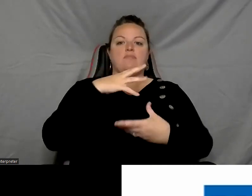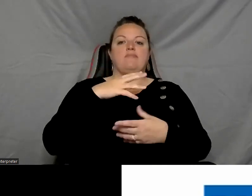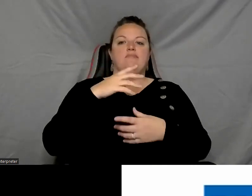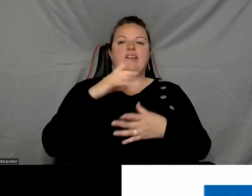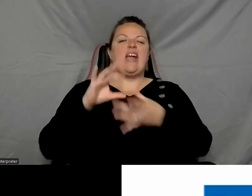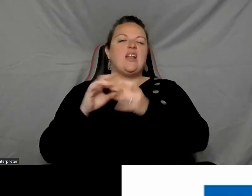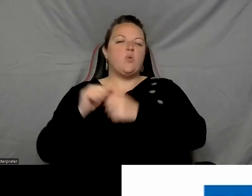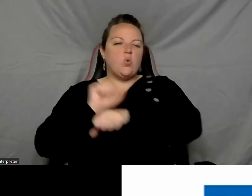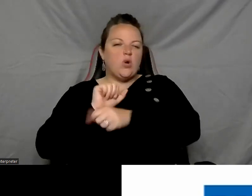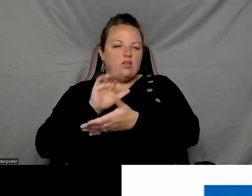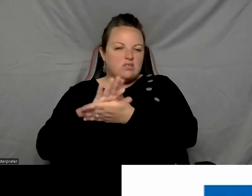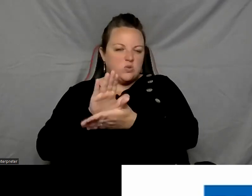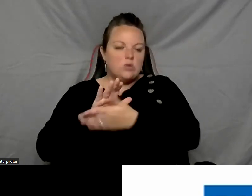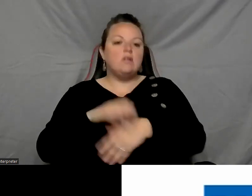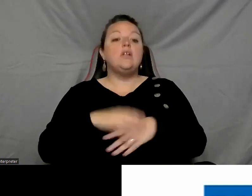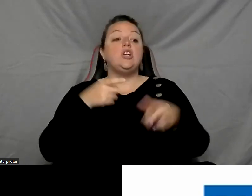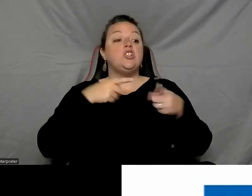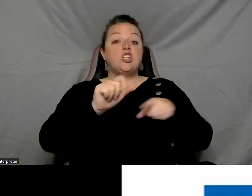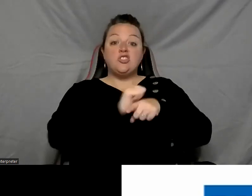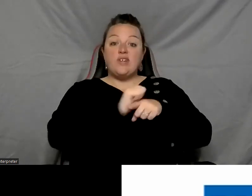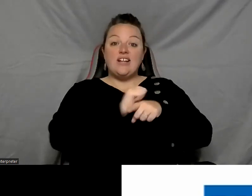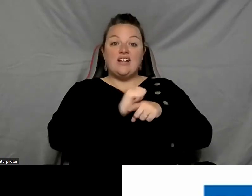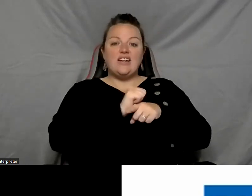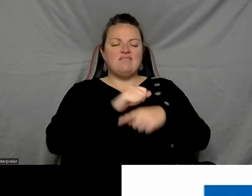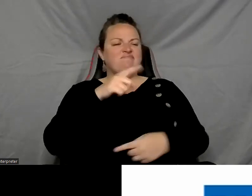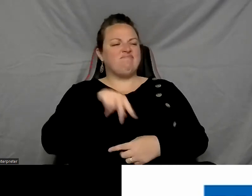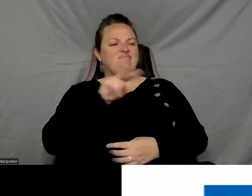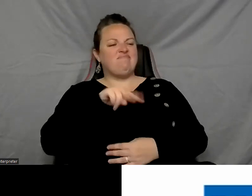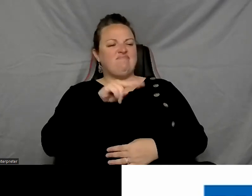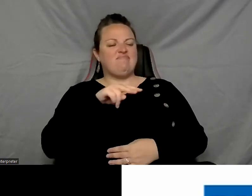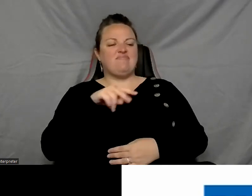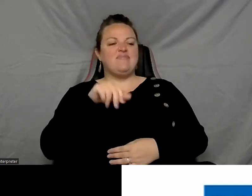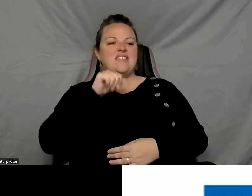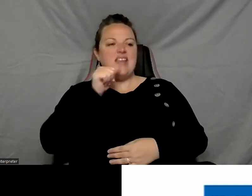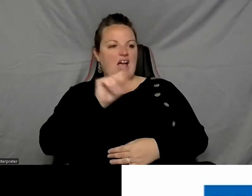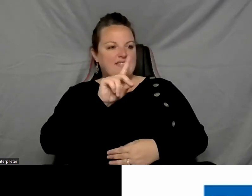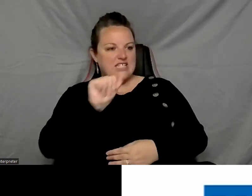they said, you're not the you're not your disability, you're the ability.